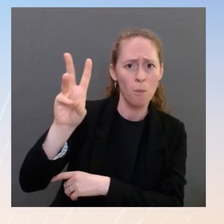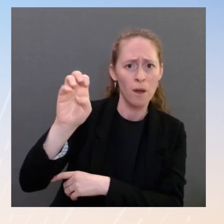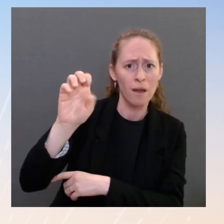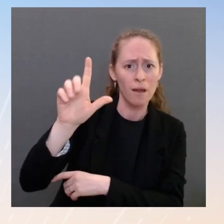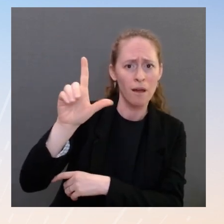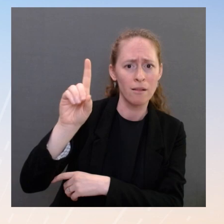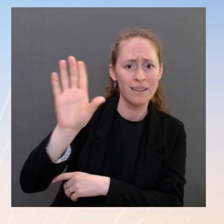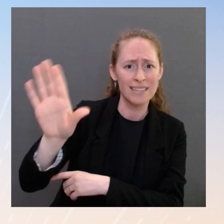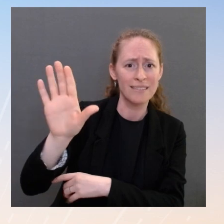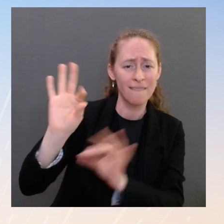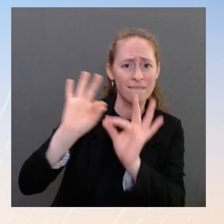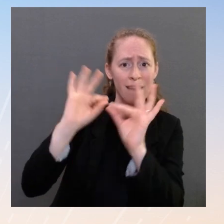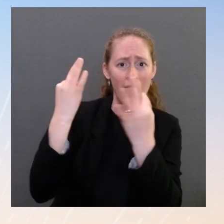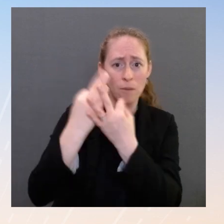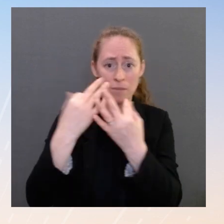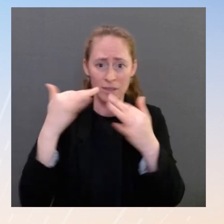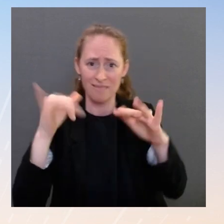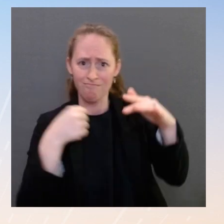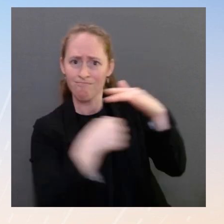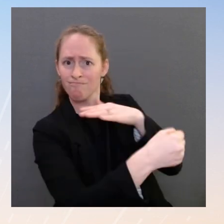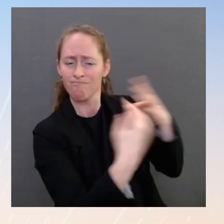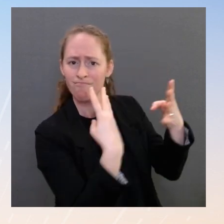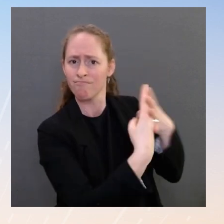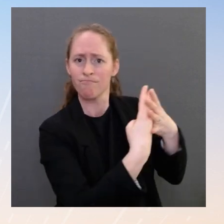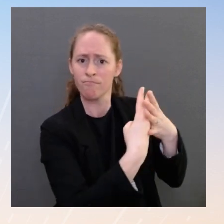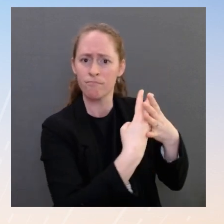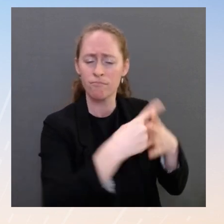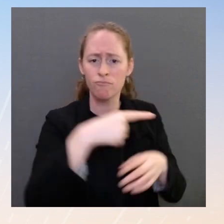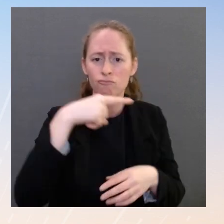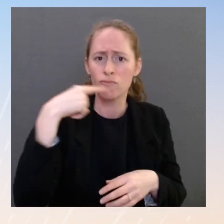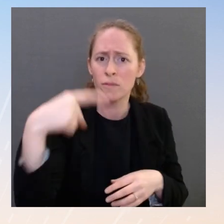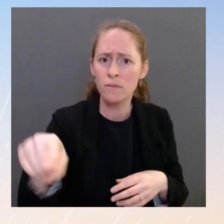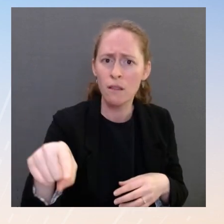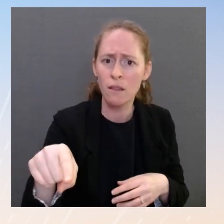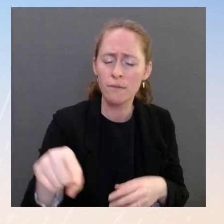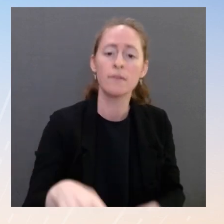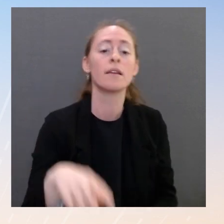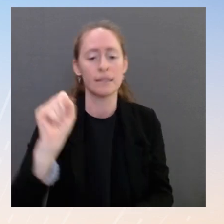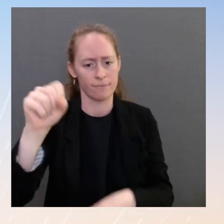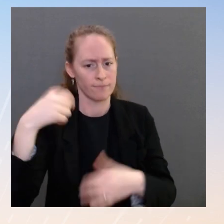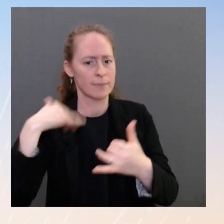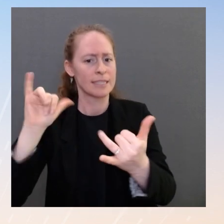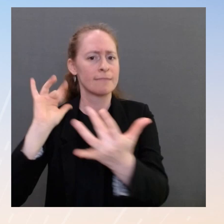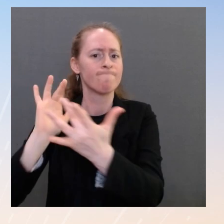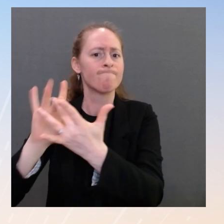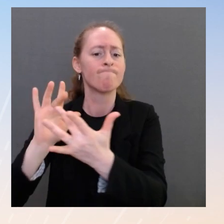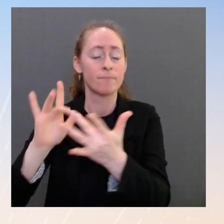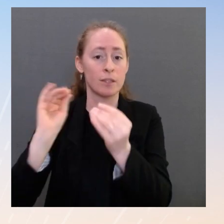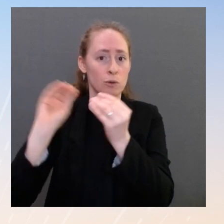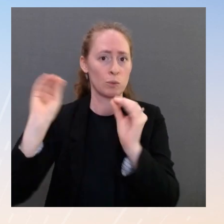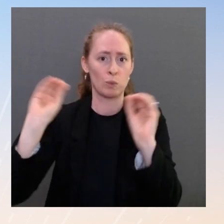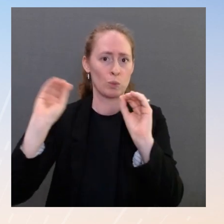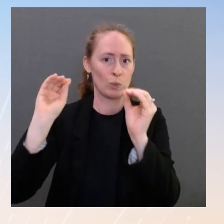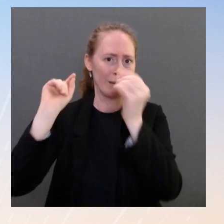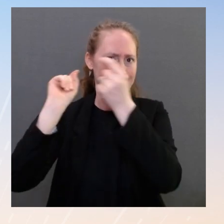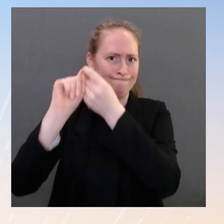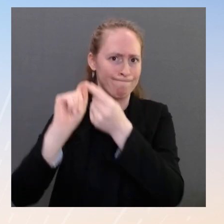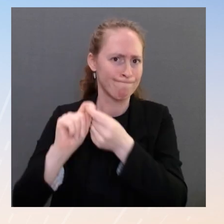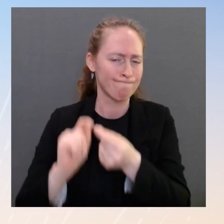been in touch with their families over the course of time. I'm not going to detail those conversations further. The Press: But Paul Whelan's brother, David Whelan, put out a statement today.